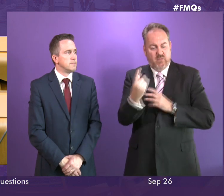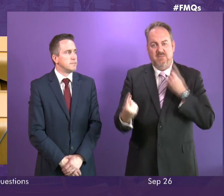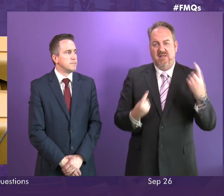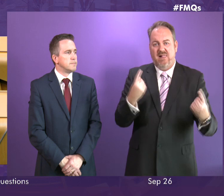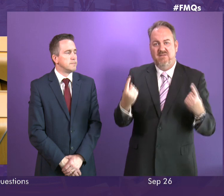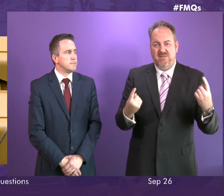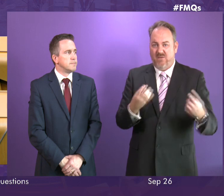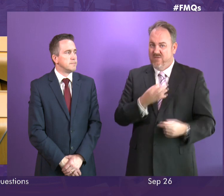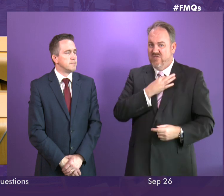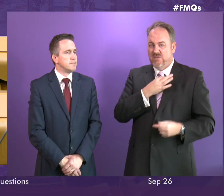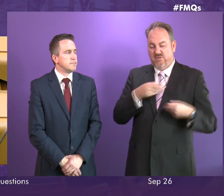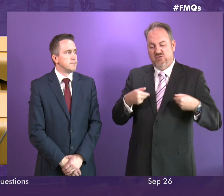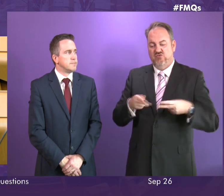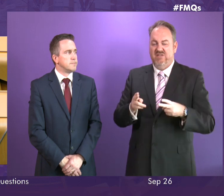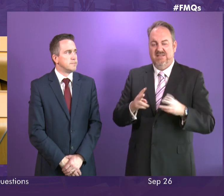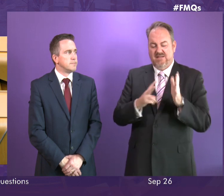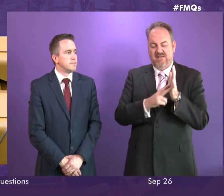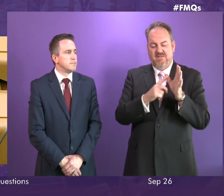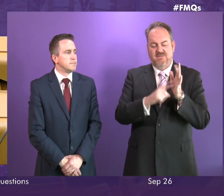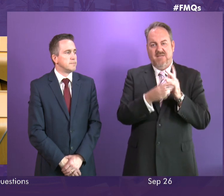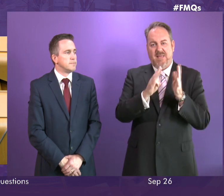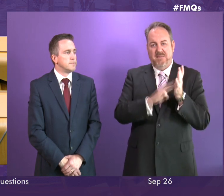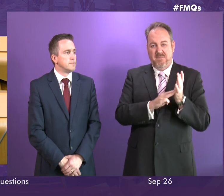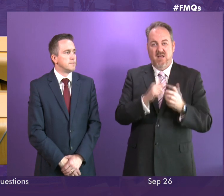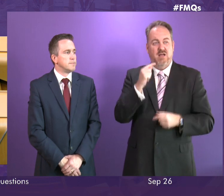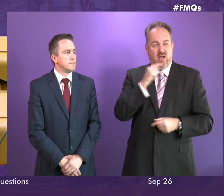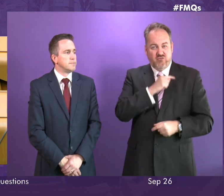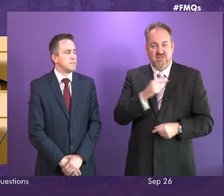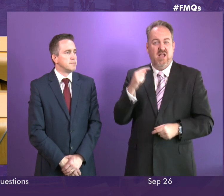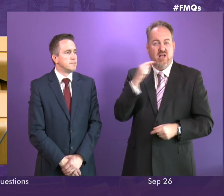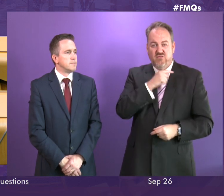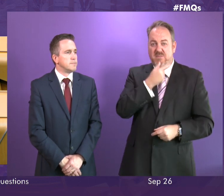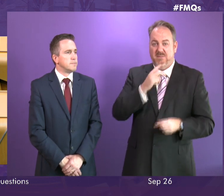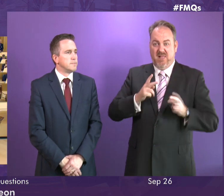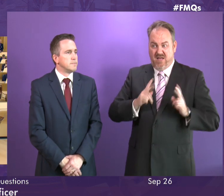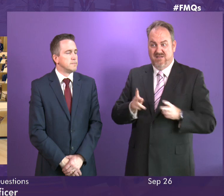very real dangers of street Valium? It is claiming the lives of hundreds of people in our communities.